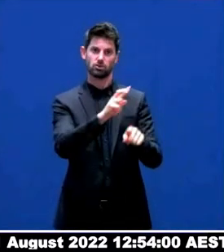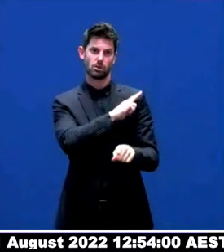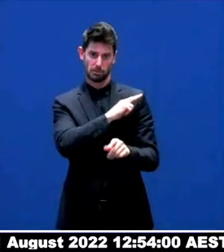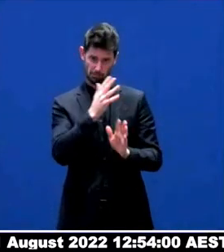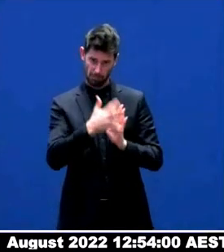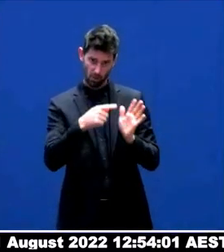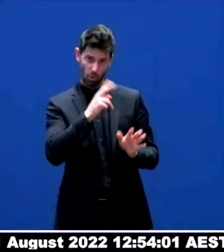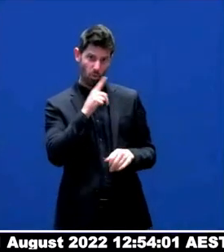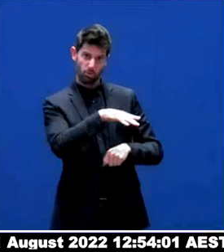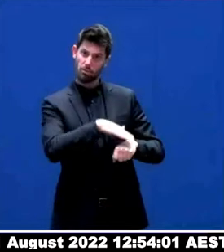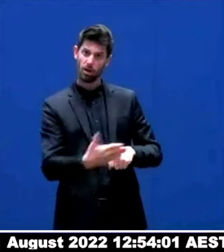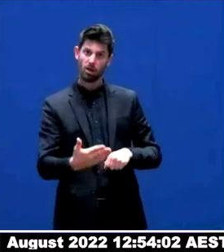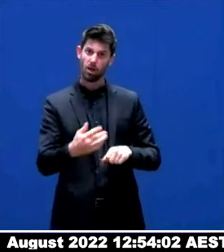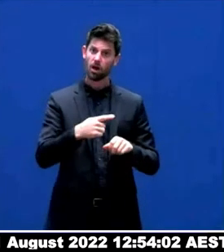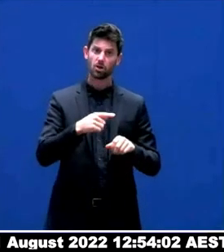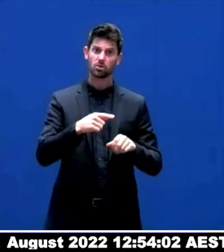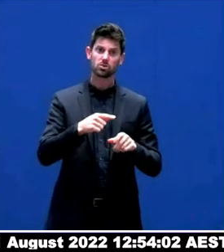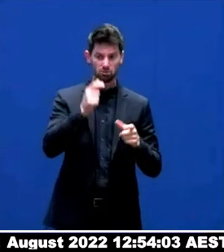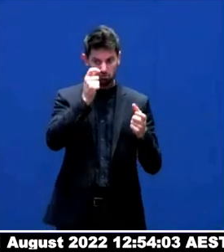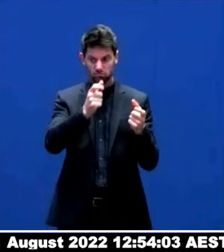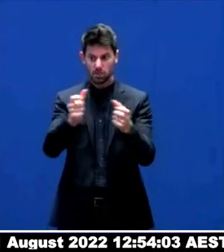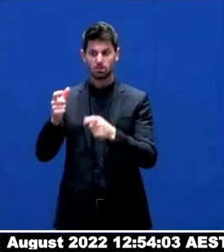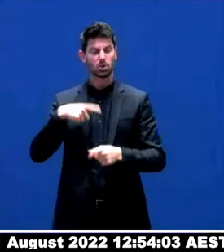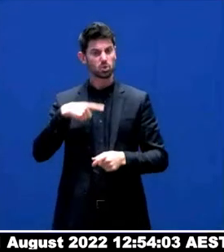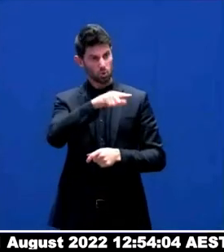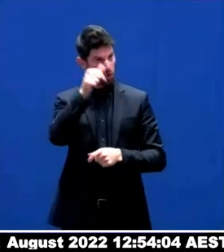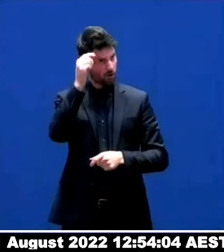boarding houses because they're anticipating some future policy where it will be handed